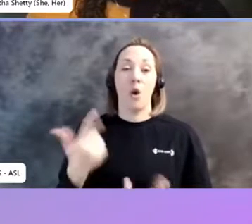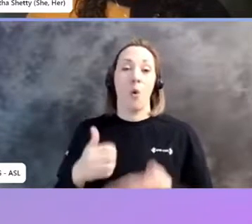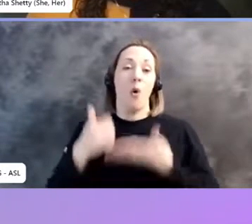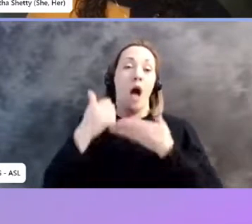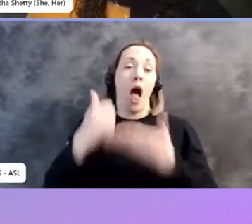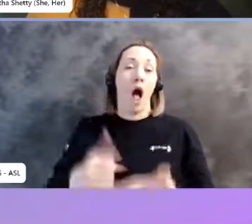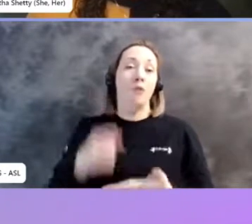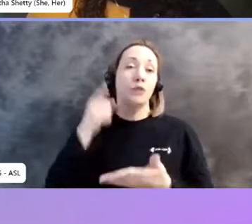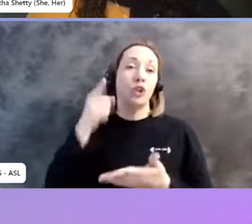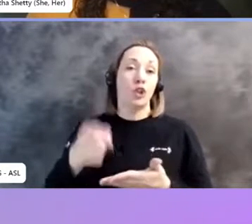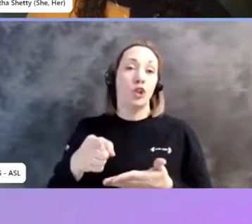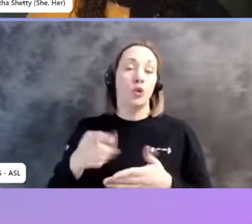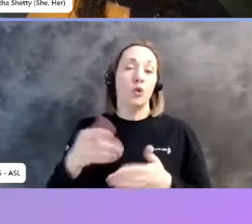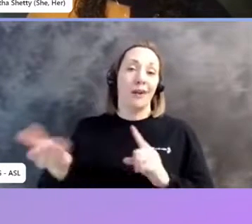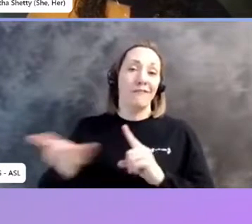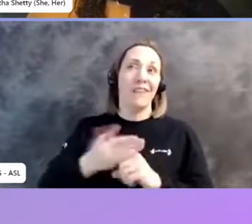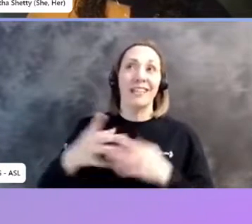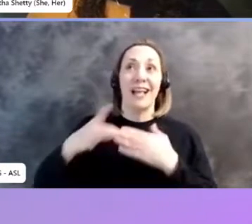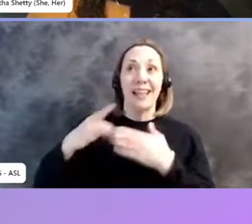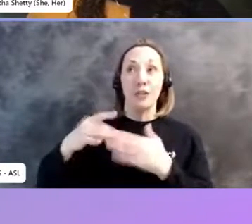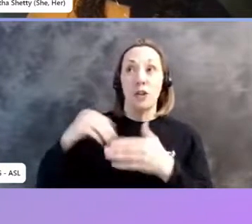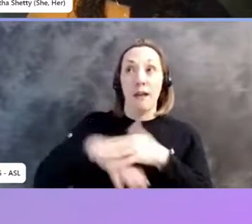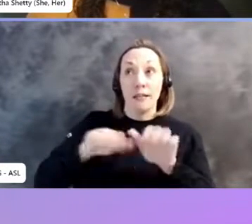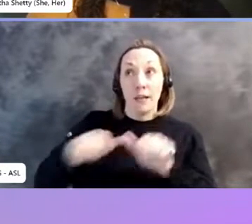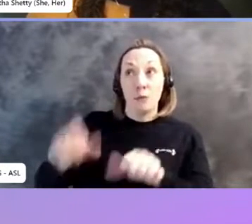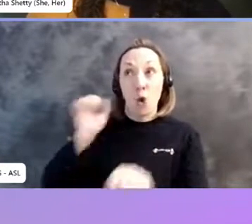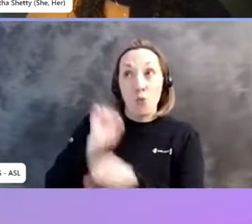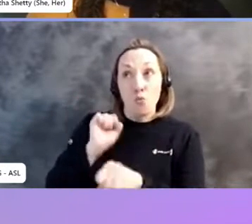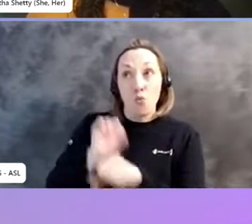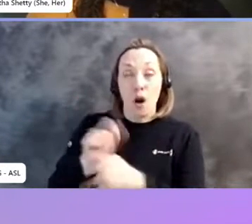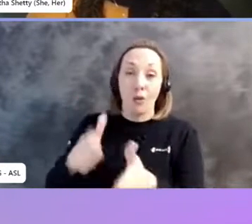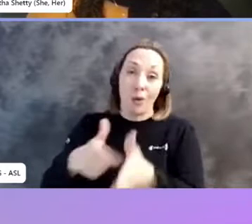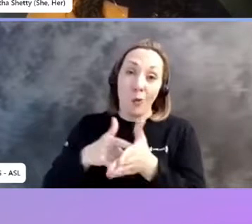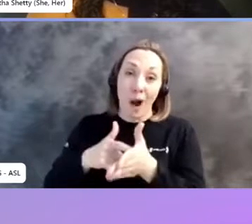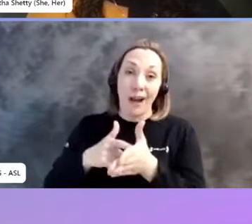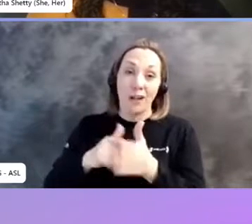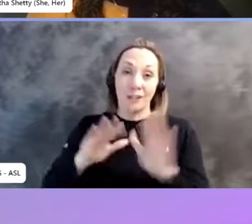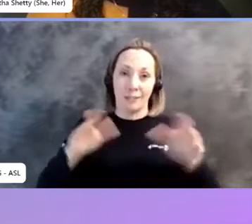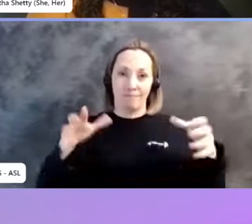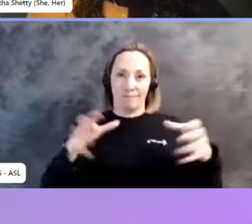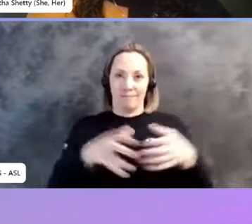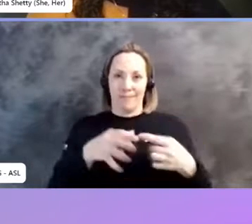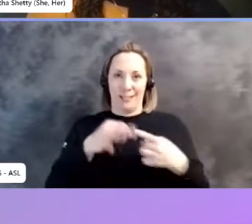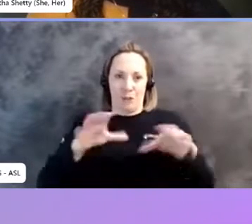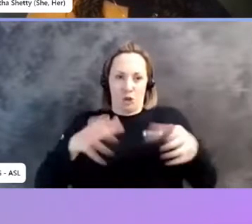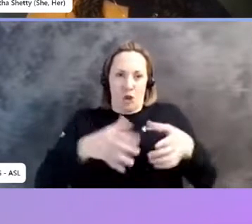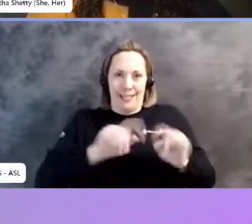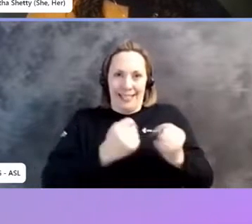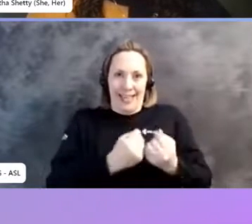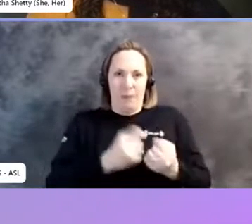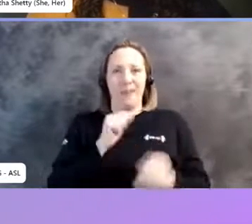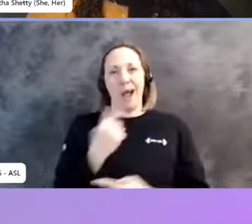share them one at a time. I put one into the chat. Question number one is this. What has helped you in